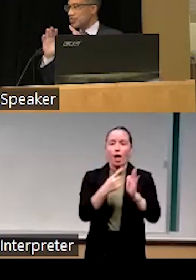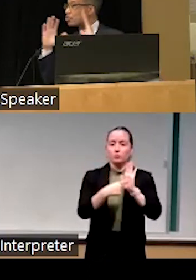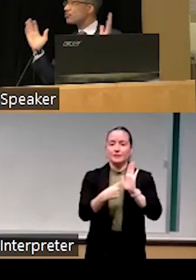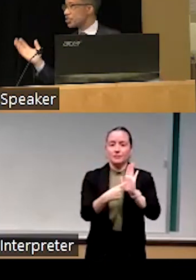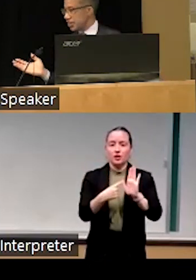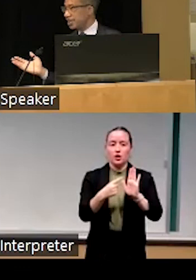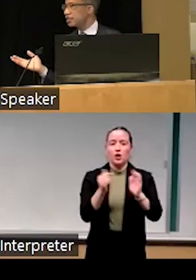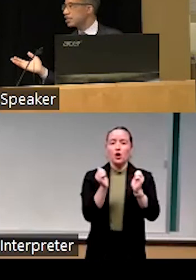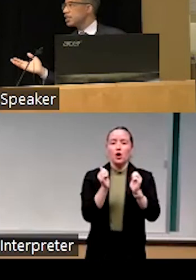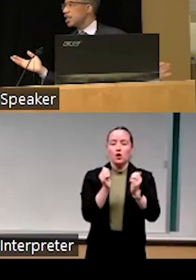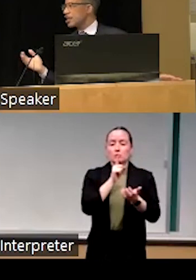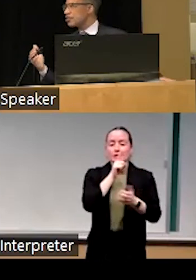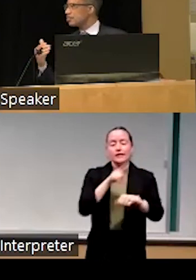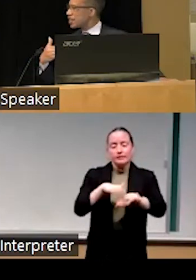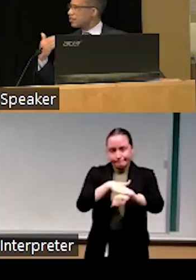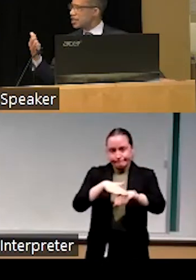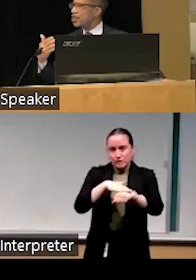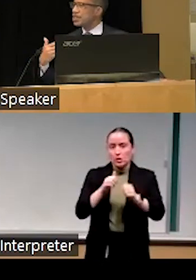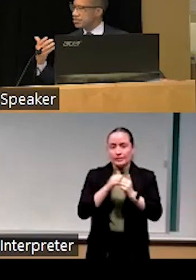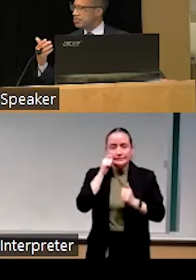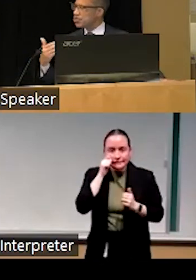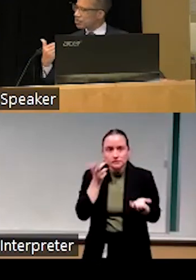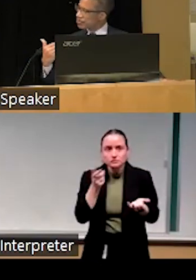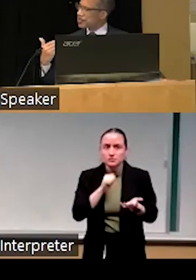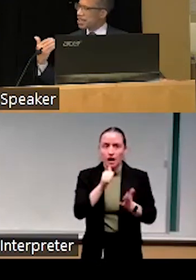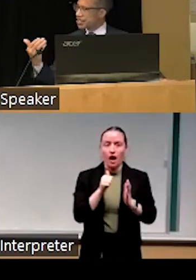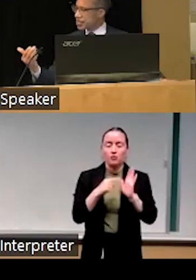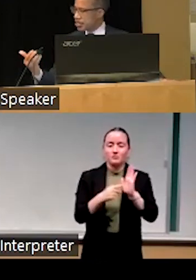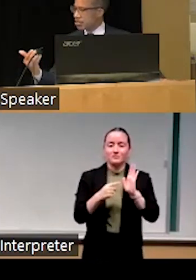um superficially um you know led me to sort of consider